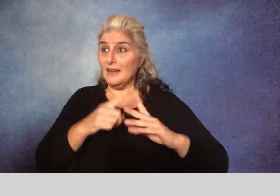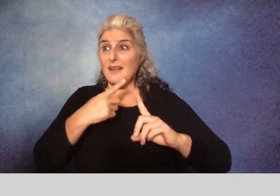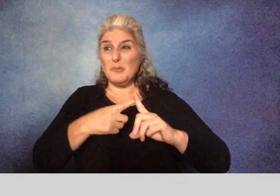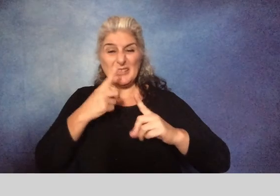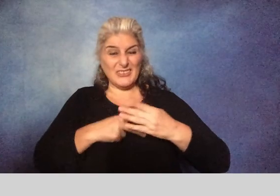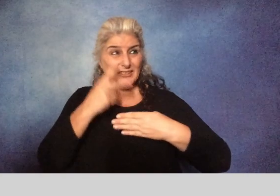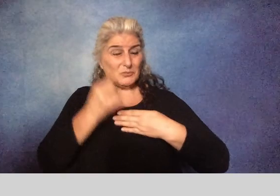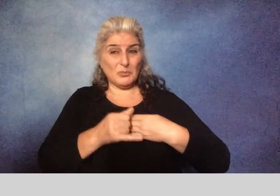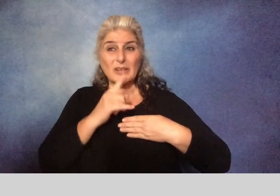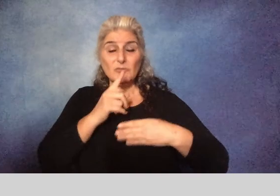in just a few weeks.